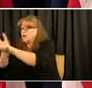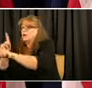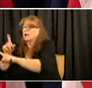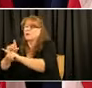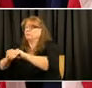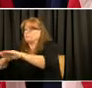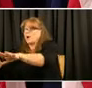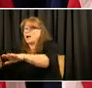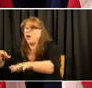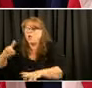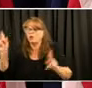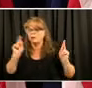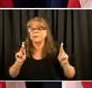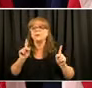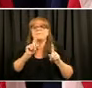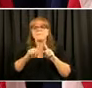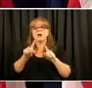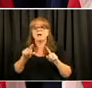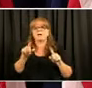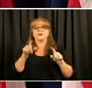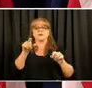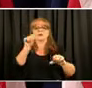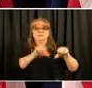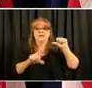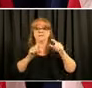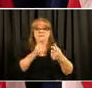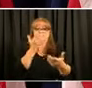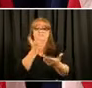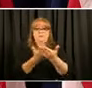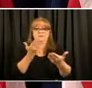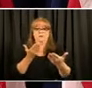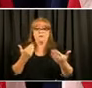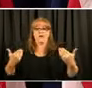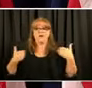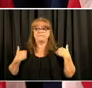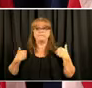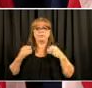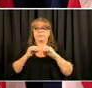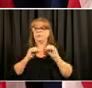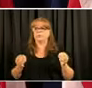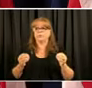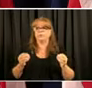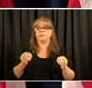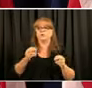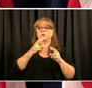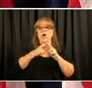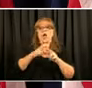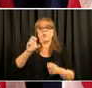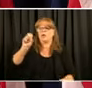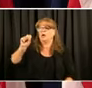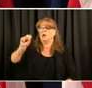spreader person there is such thing as a person at a super spreader event that it goes from one